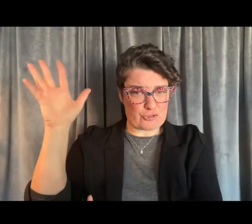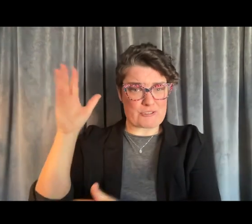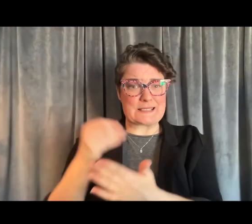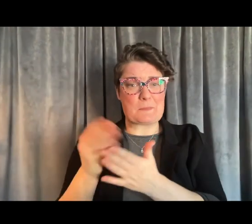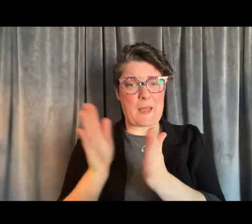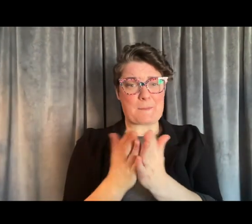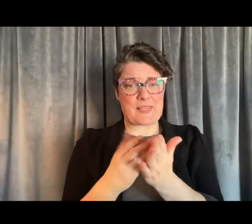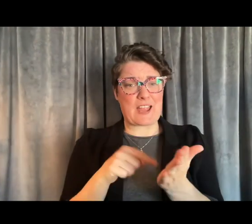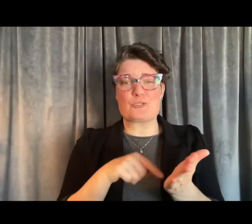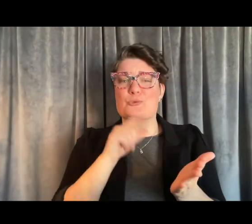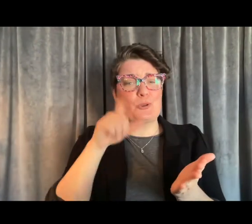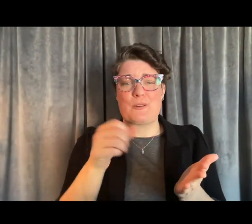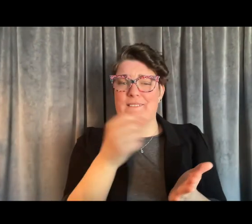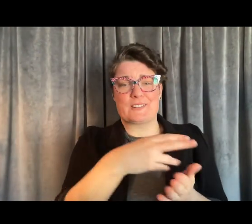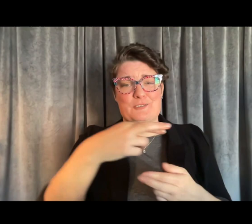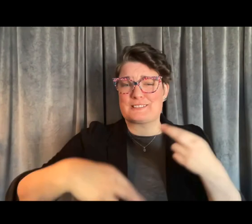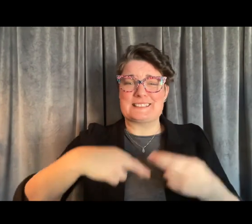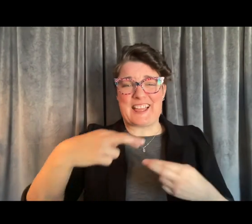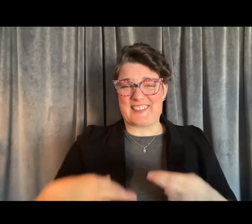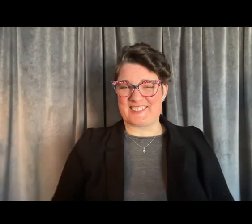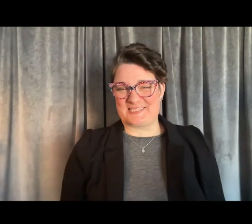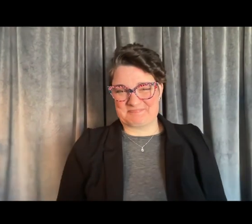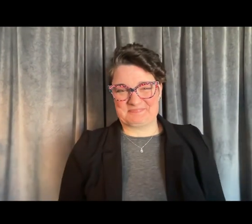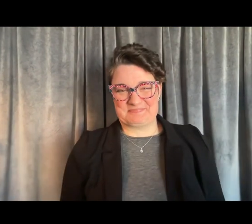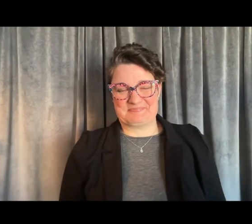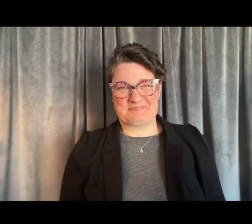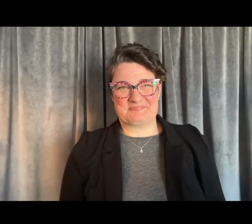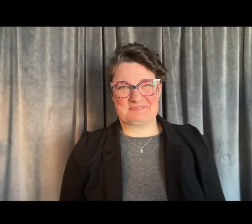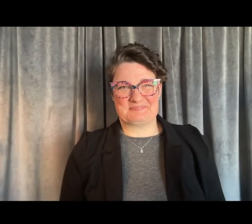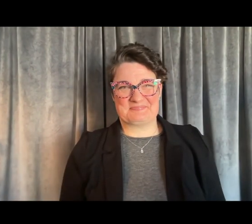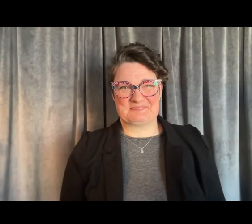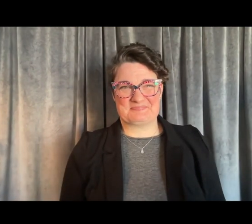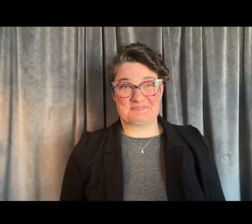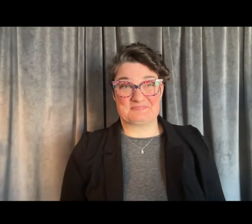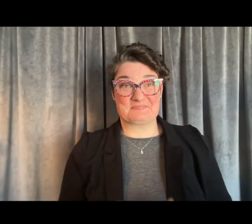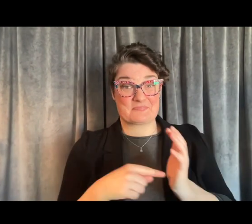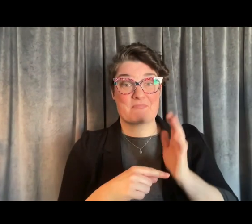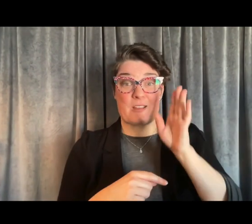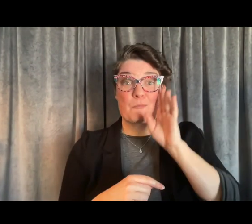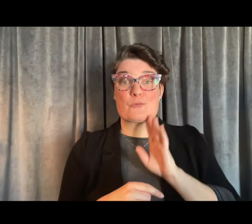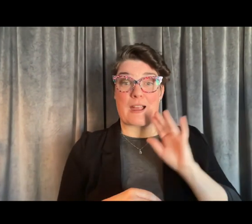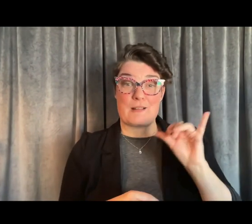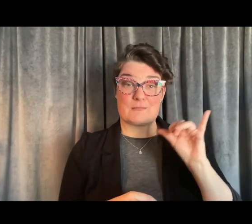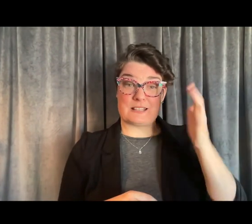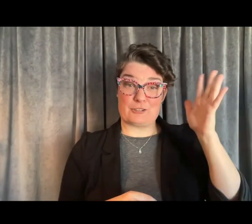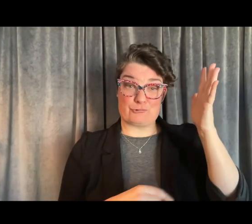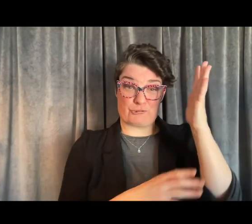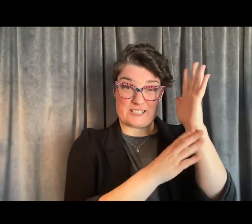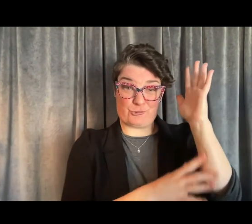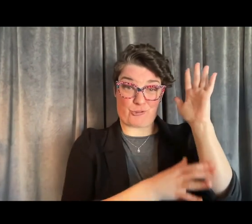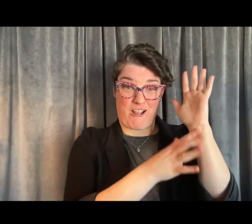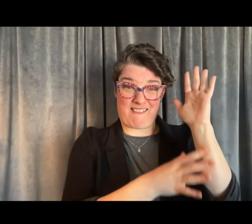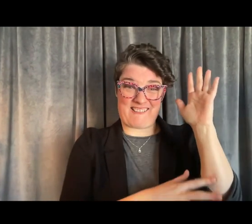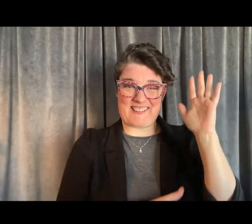Buy a planner so we don't have to recycle them. Nomy: Yeah. They're brown like a tree trunk.